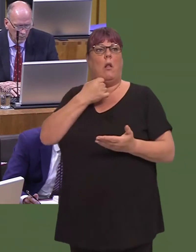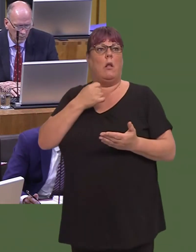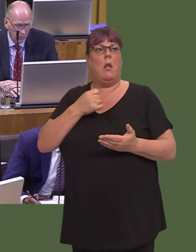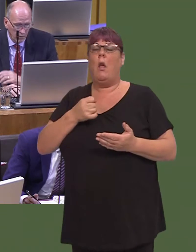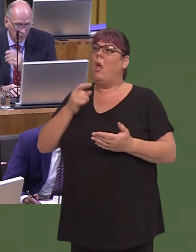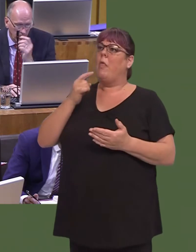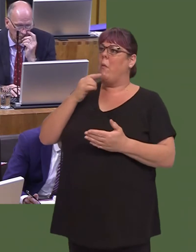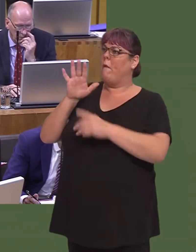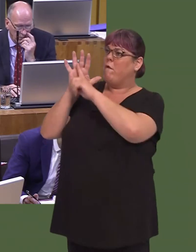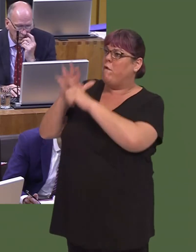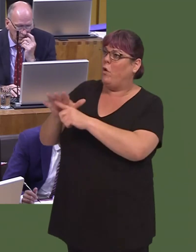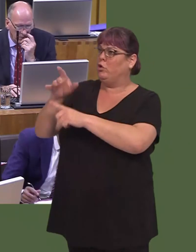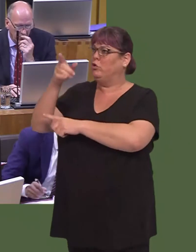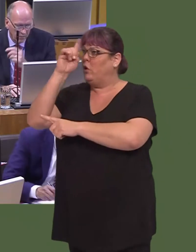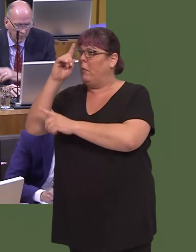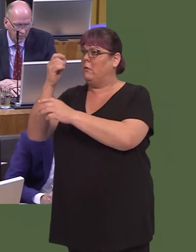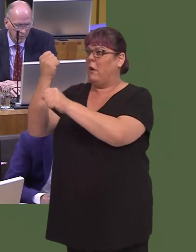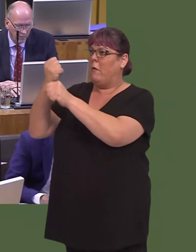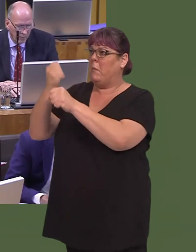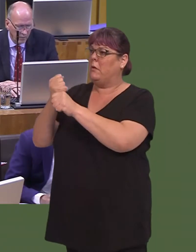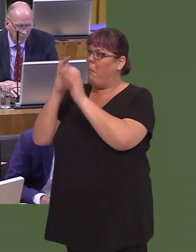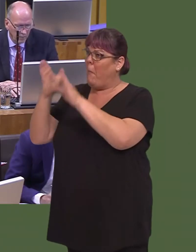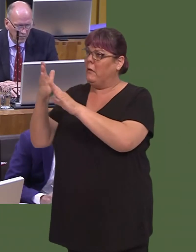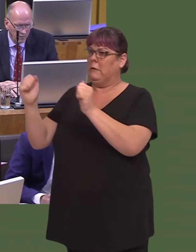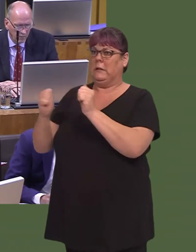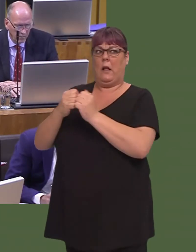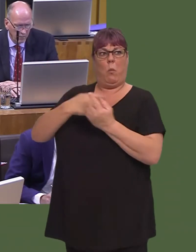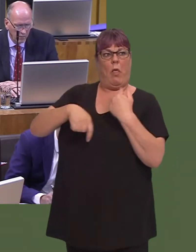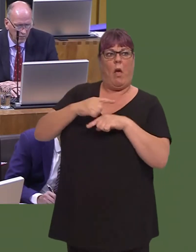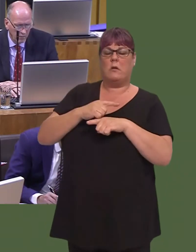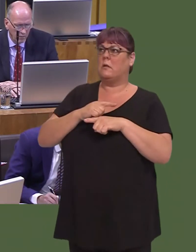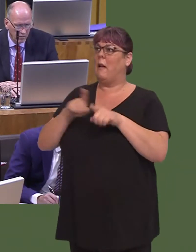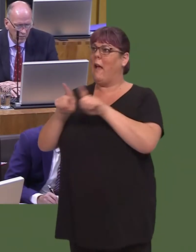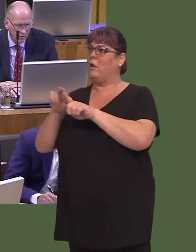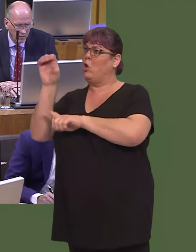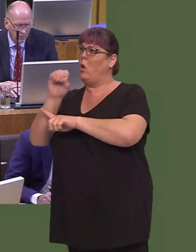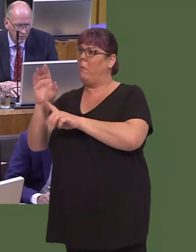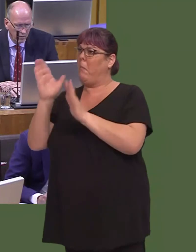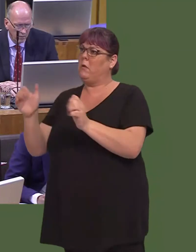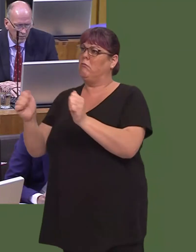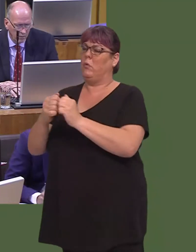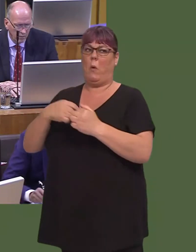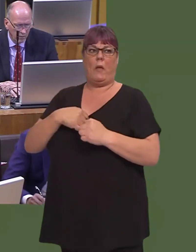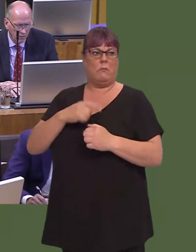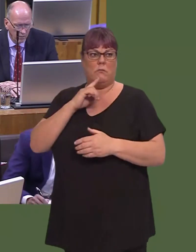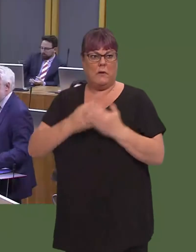for the UK Government, but we're committed to making our communities safer and to continue to work with the UK Government to tackle crime. Dawn Bowden AM: Thank you, First Minister,